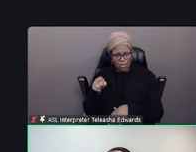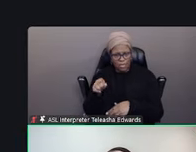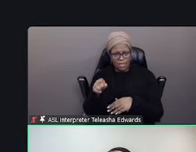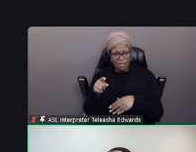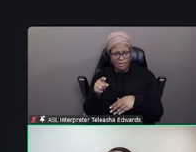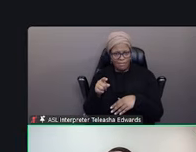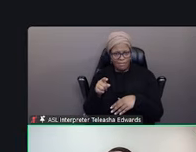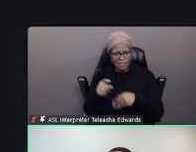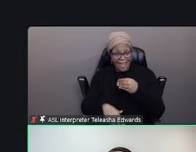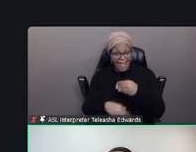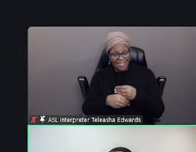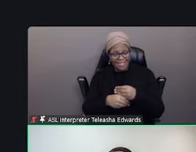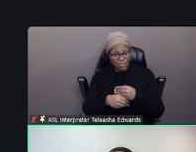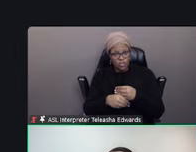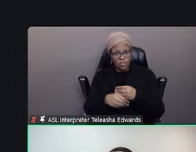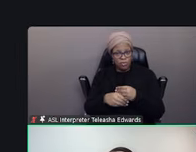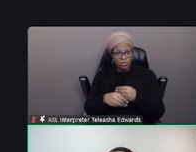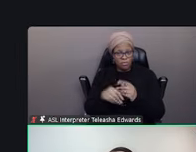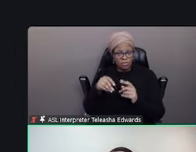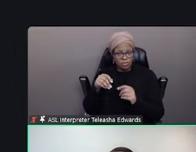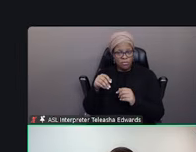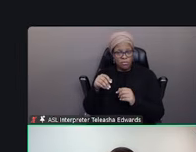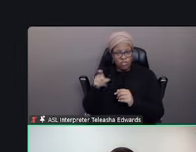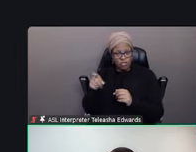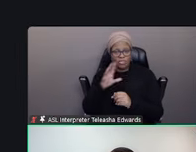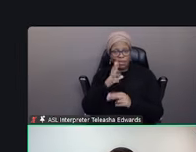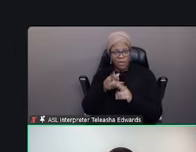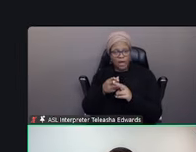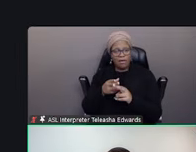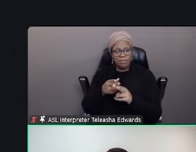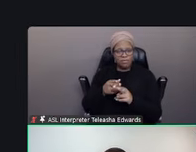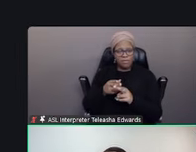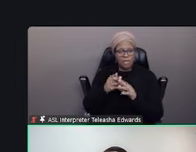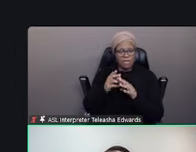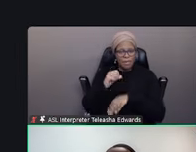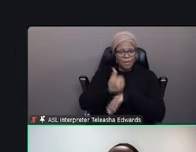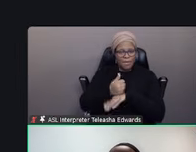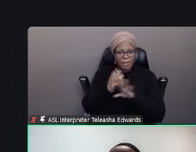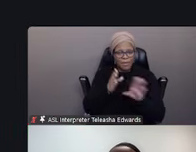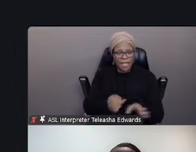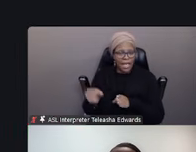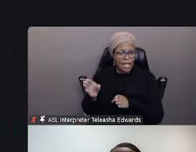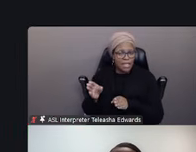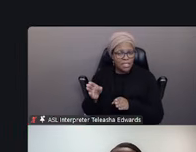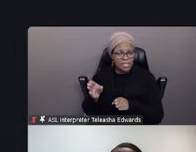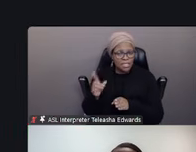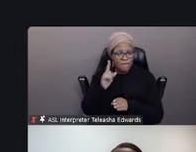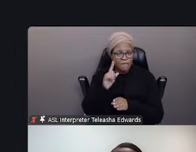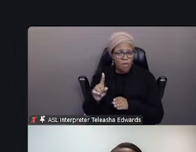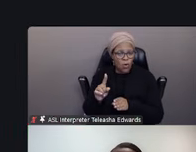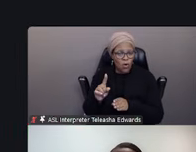plan for implementing um initiative 6. Alicia, are you available? Yes, I am. Thank you so much,